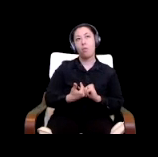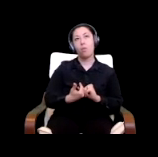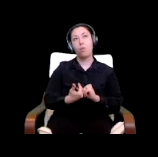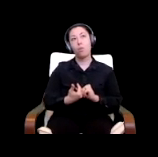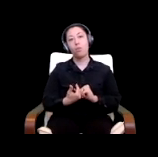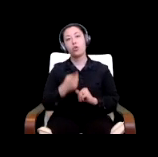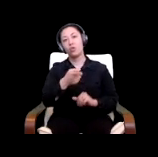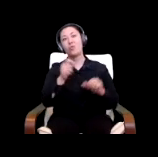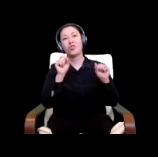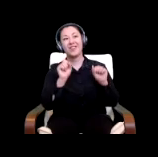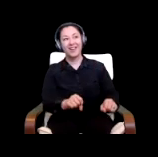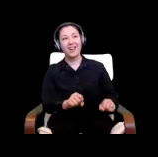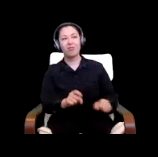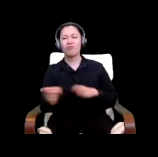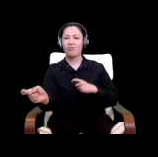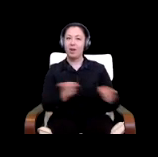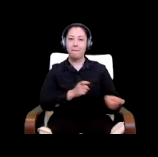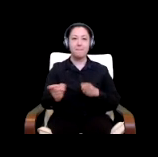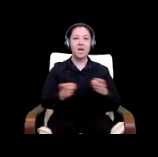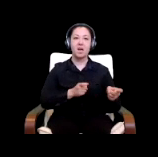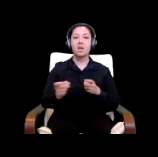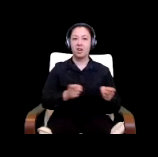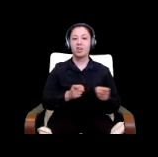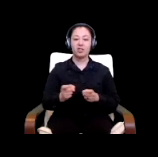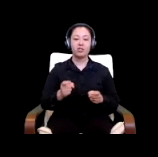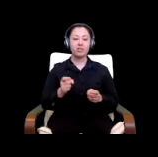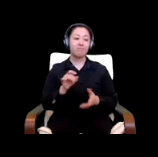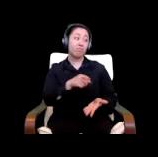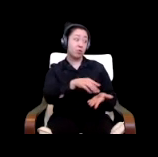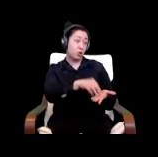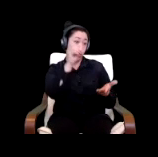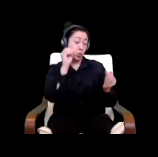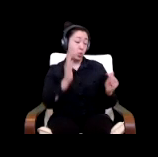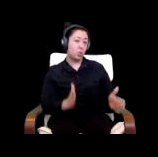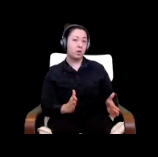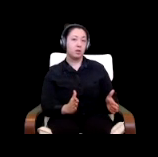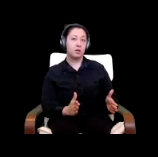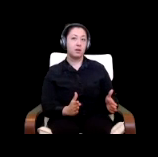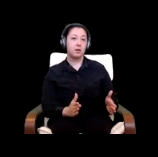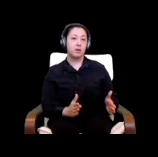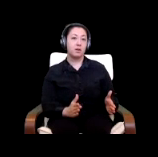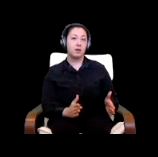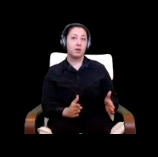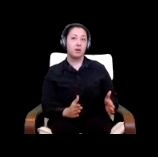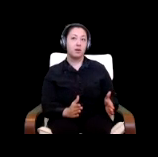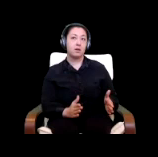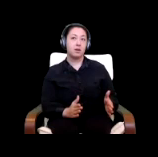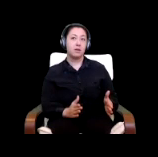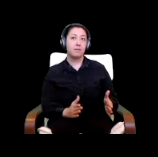something like that which is manageable for the student. That is something that -- is